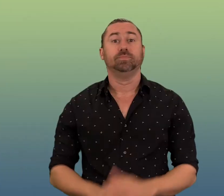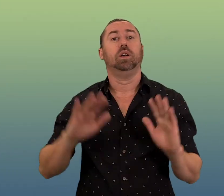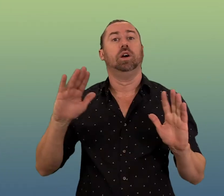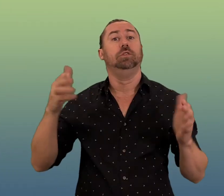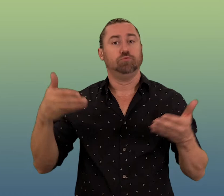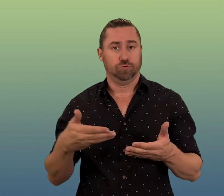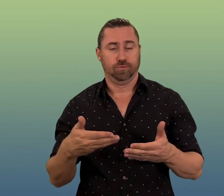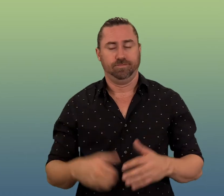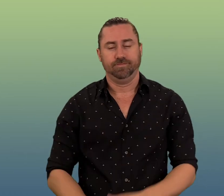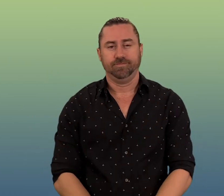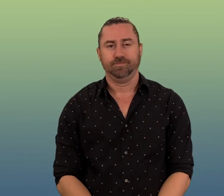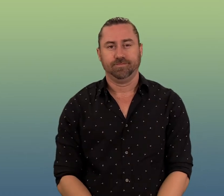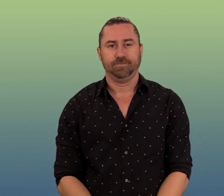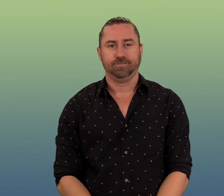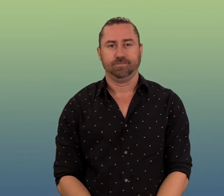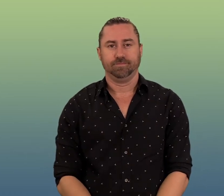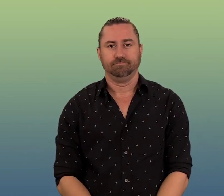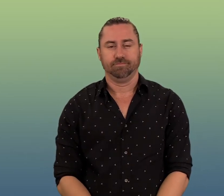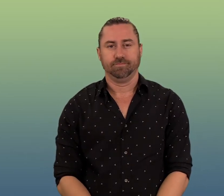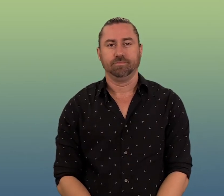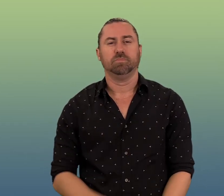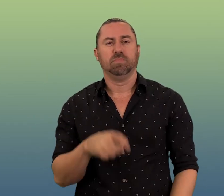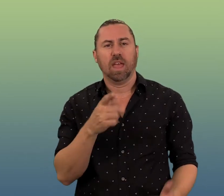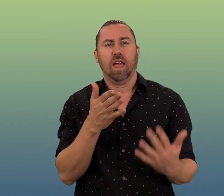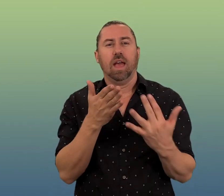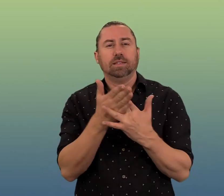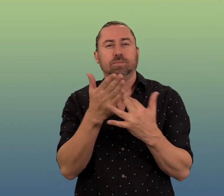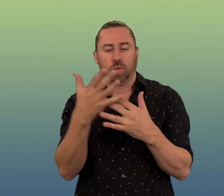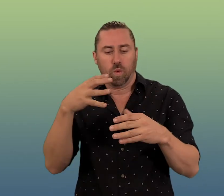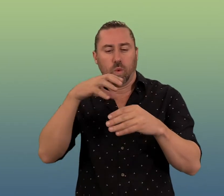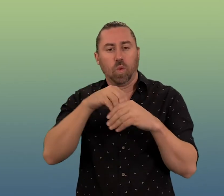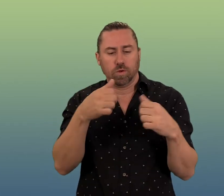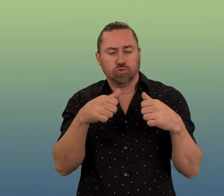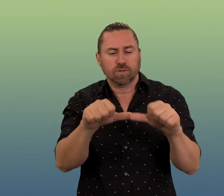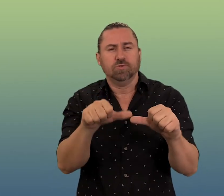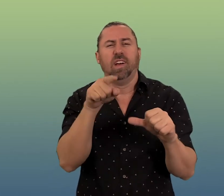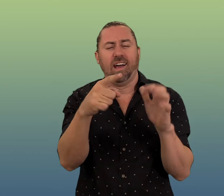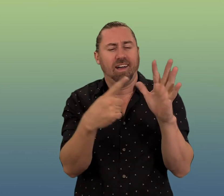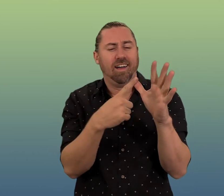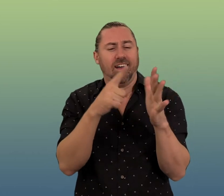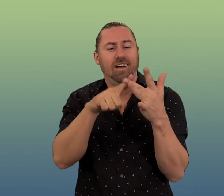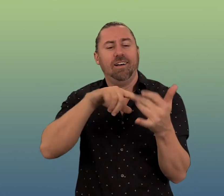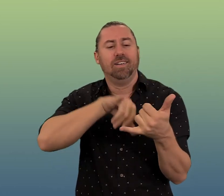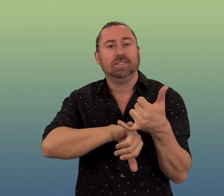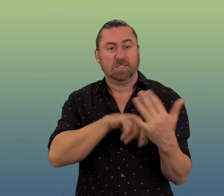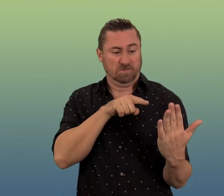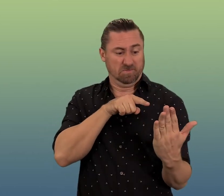One. Introduction. The Accessible Inclusion Strategy, AIS,